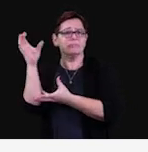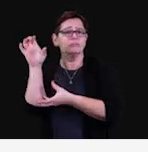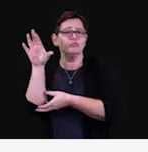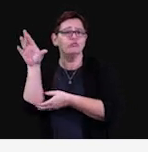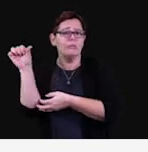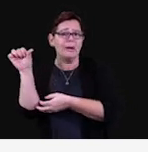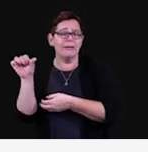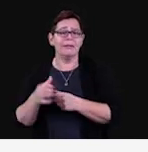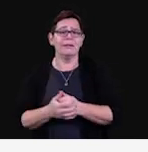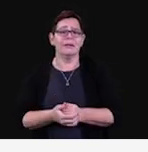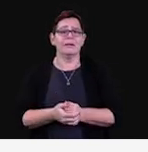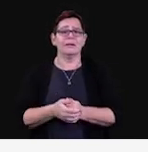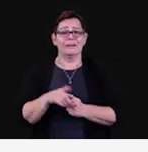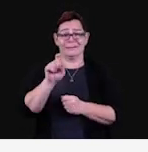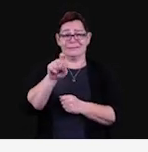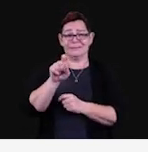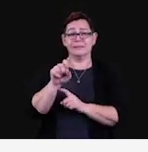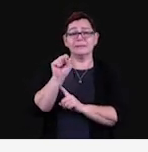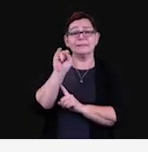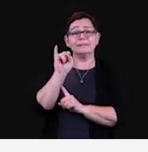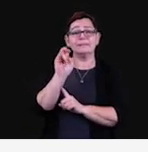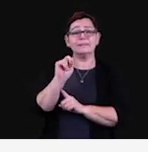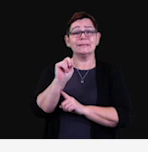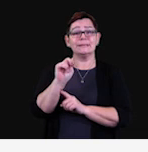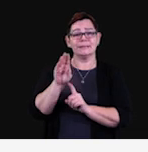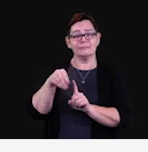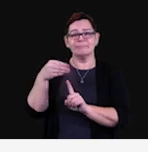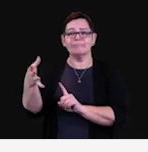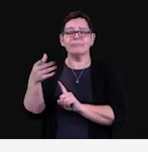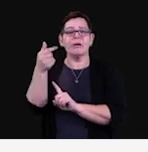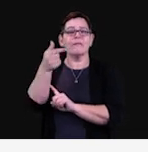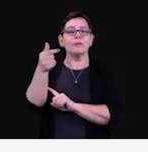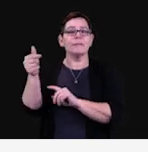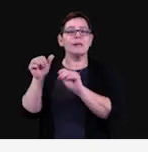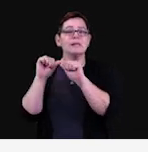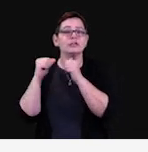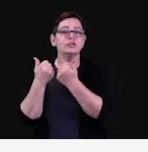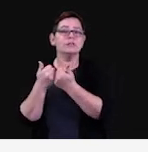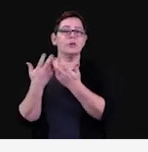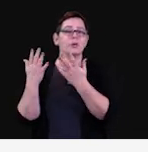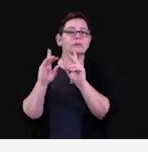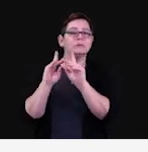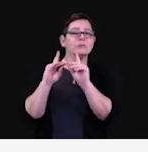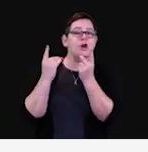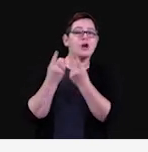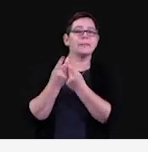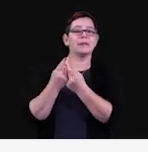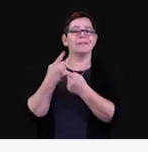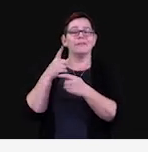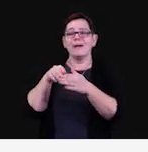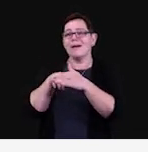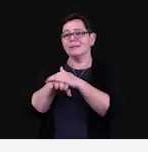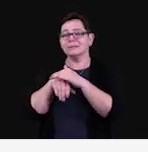For example, you’ll give your SIN to the CRA when you do your taxes or complete a benefit application form.